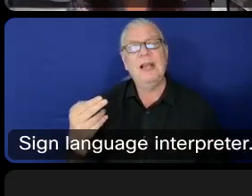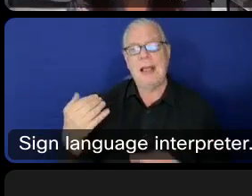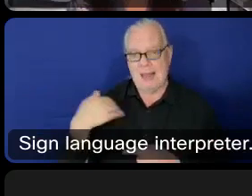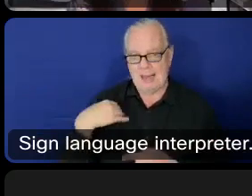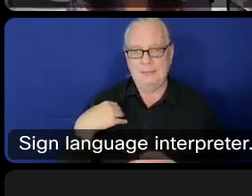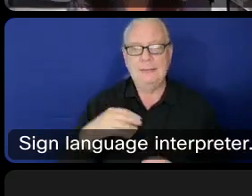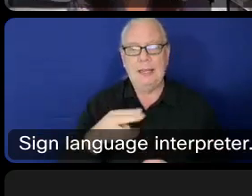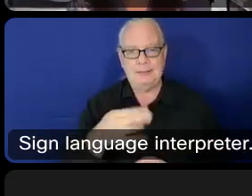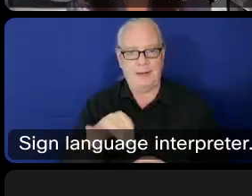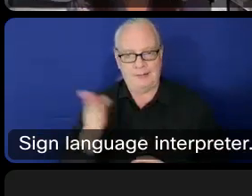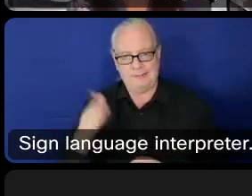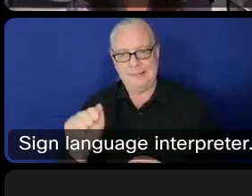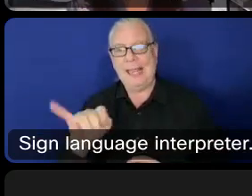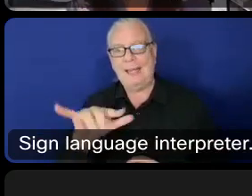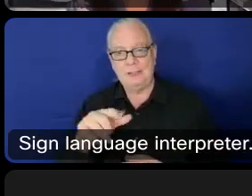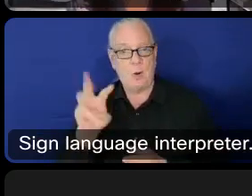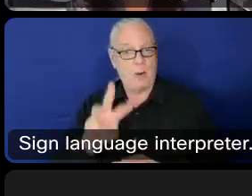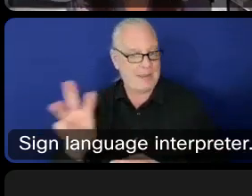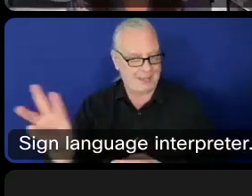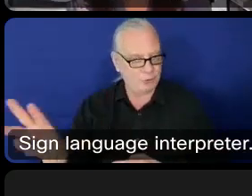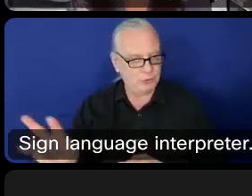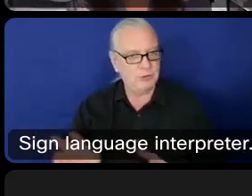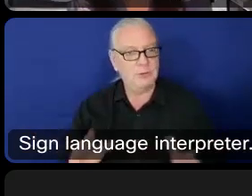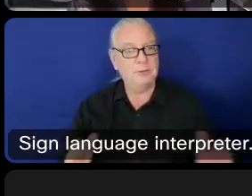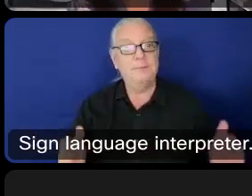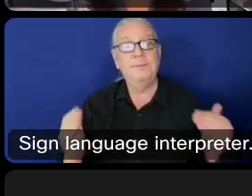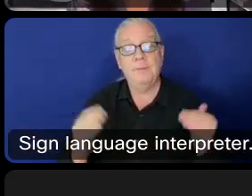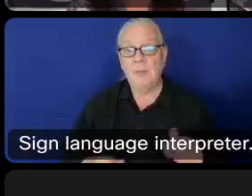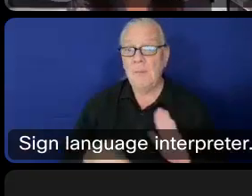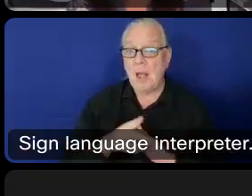that has some great information. In terms of policy and legal